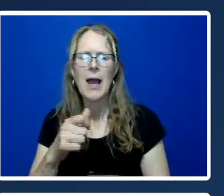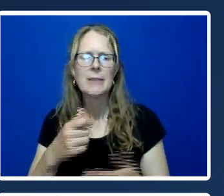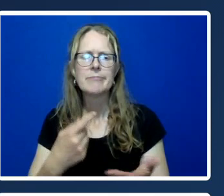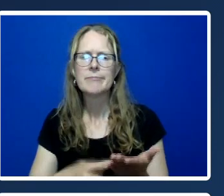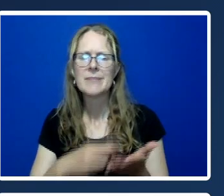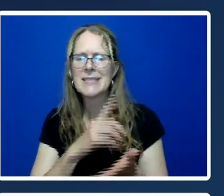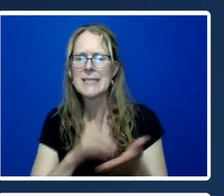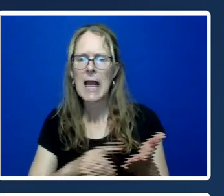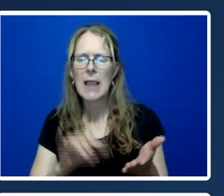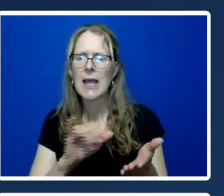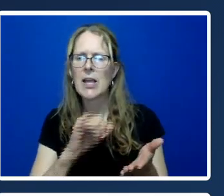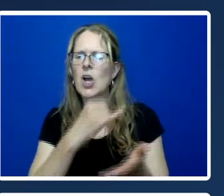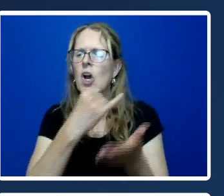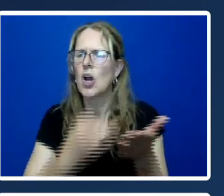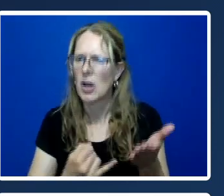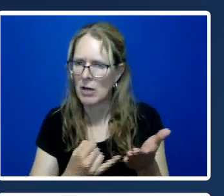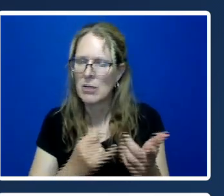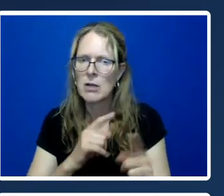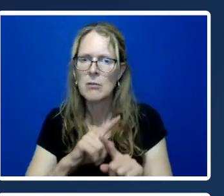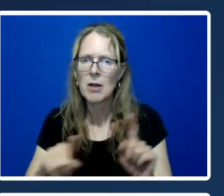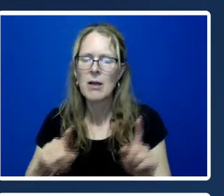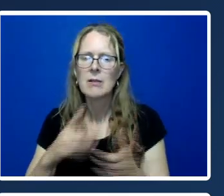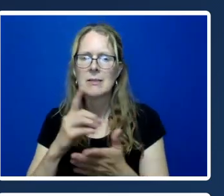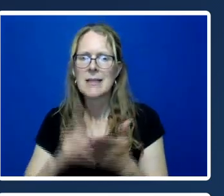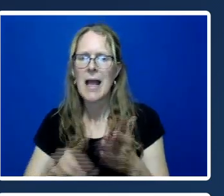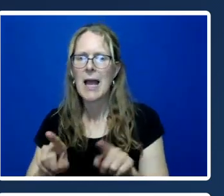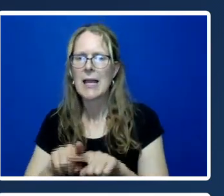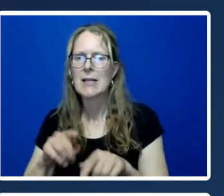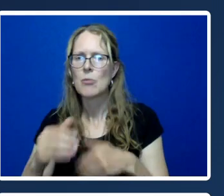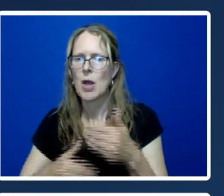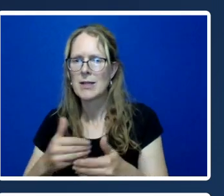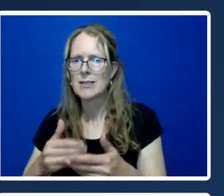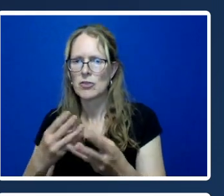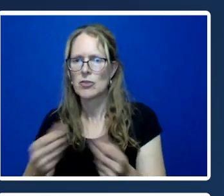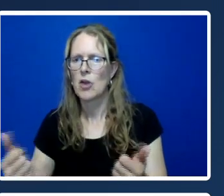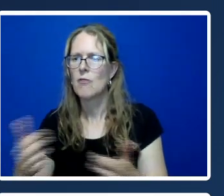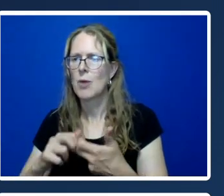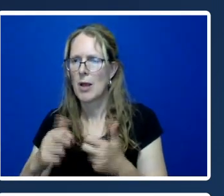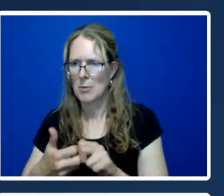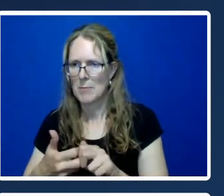but more about the process of creative problem solving. The design process is